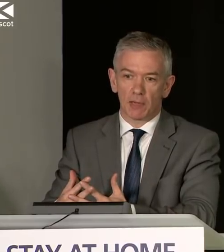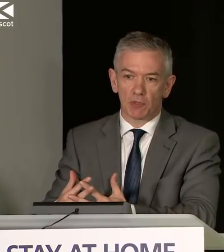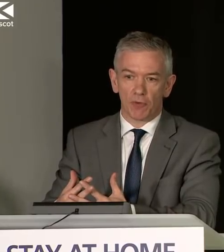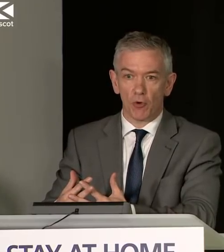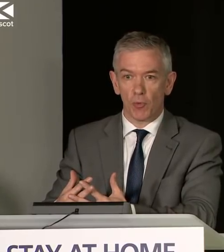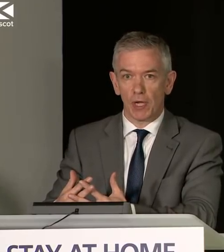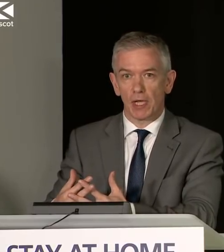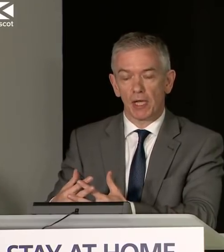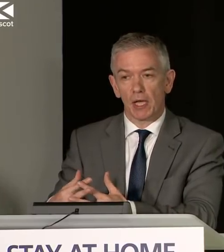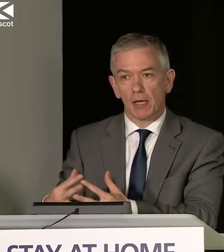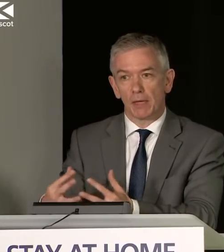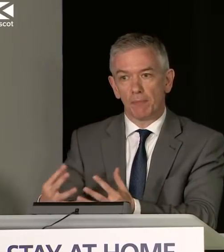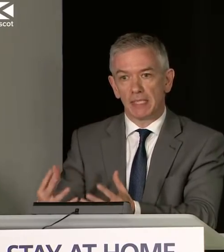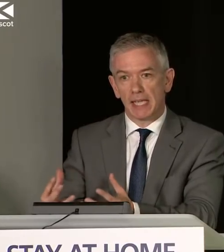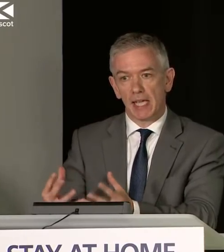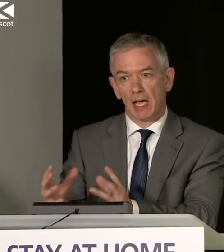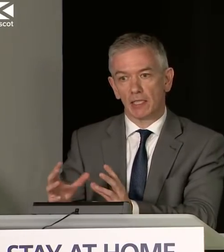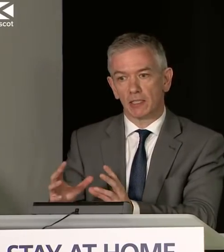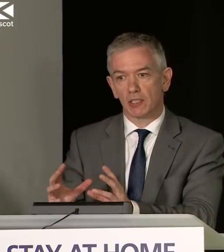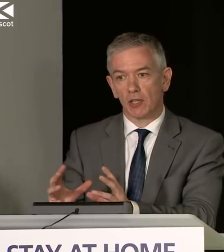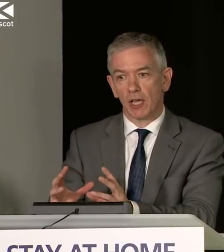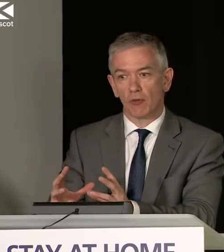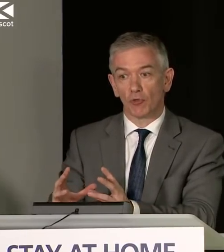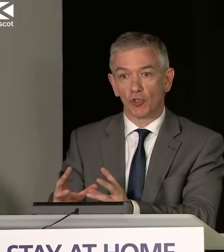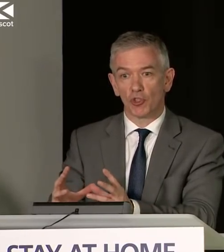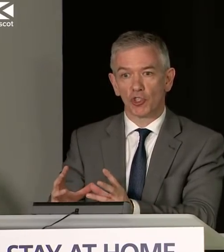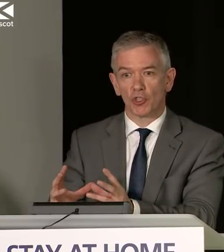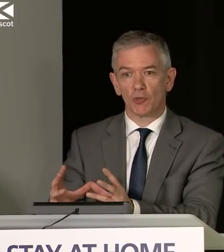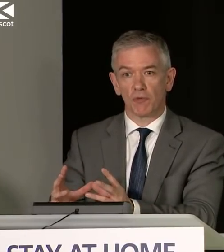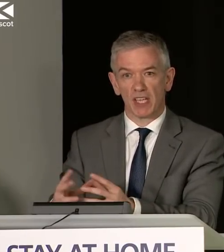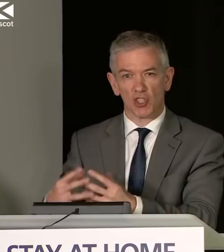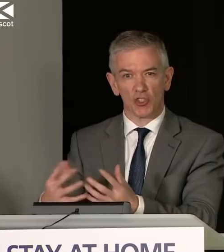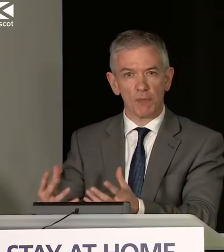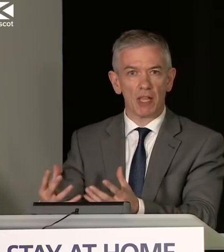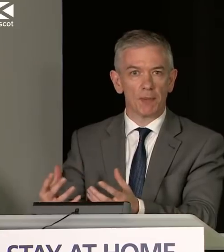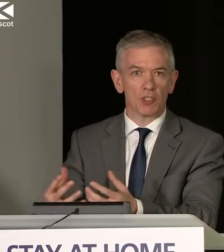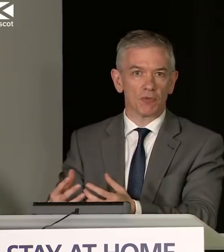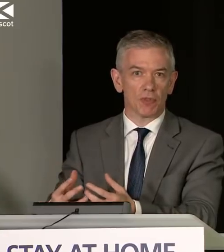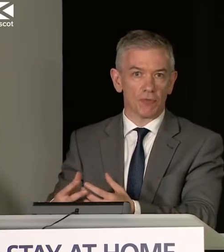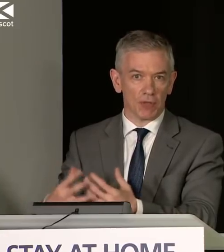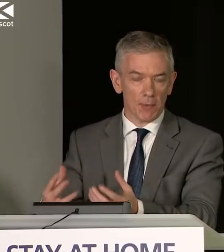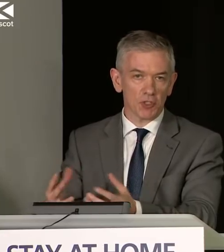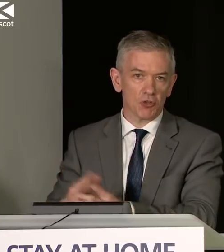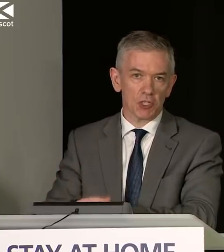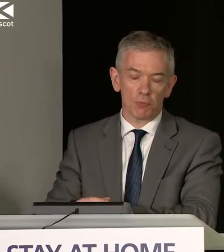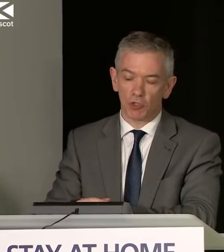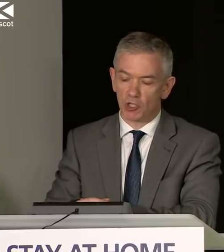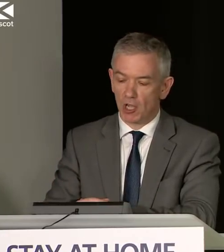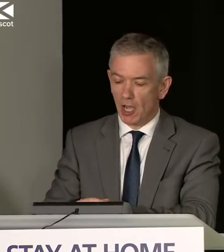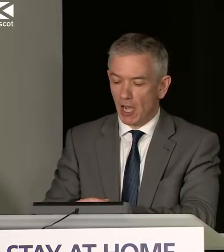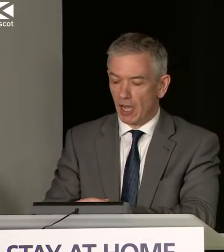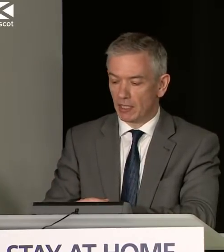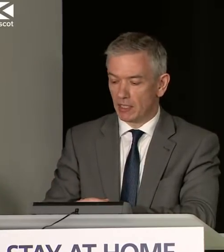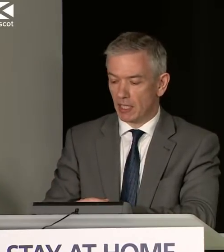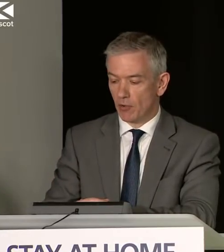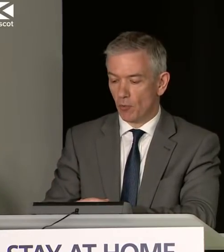terms of how we mediate and reduce some of the extreme elements of the inflammatory response.